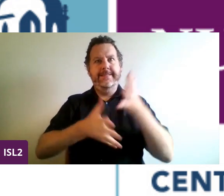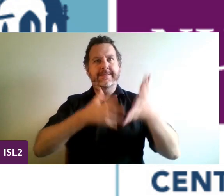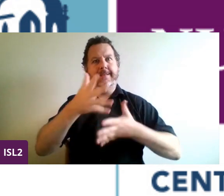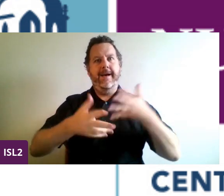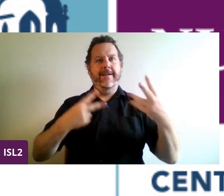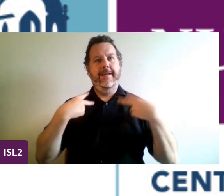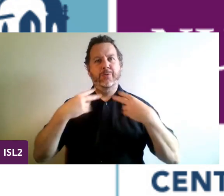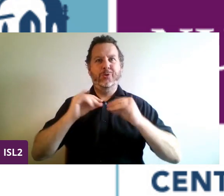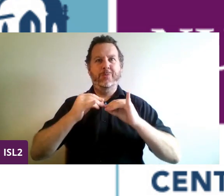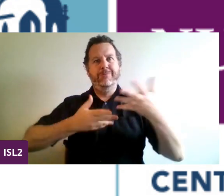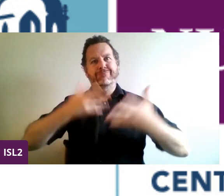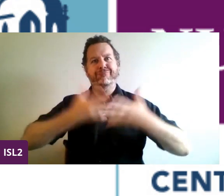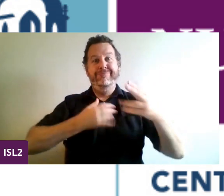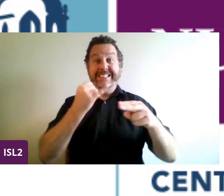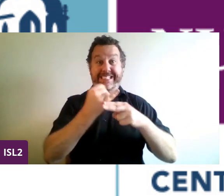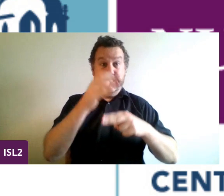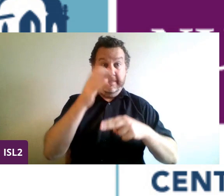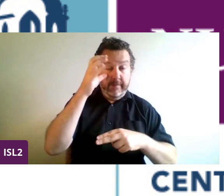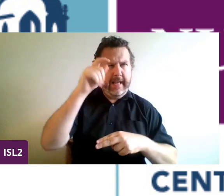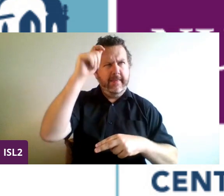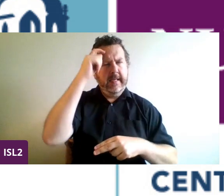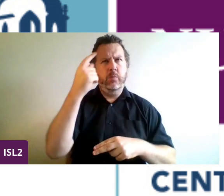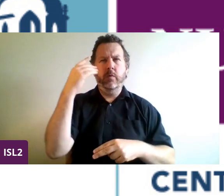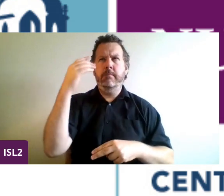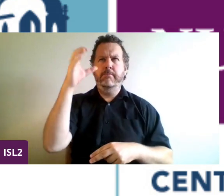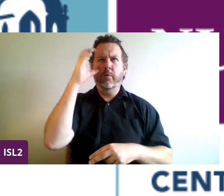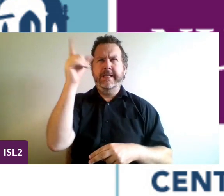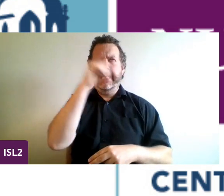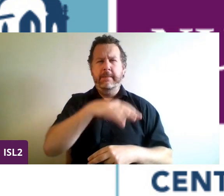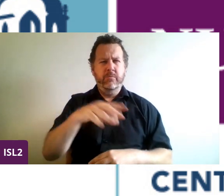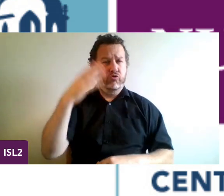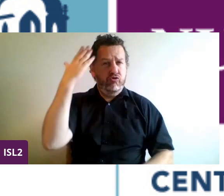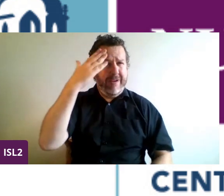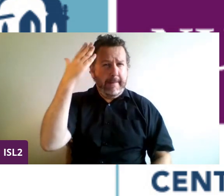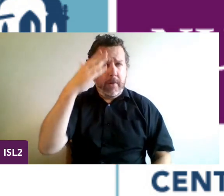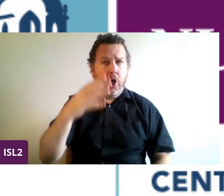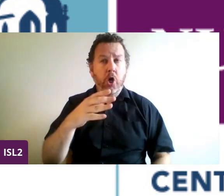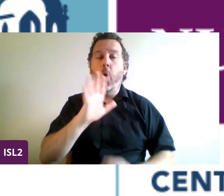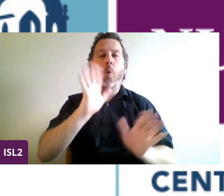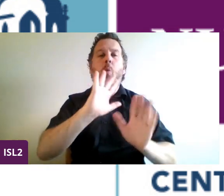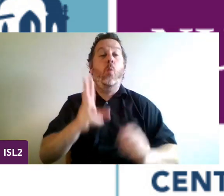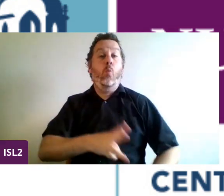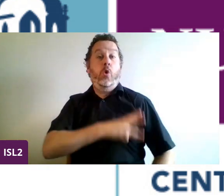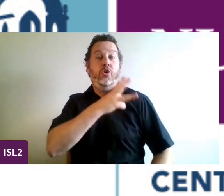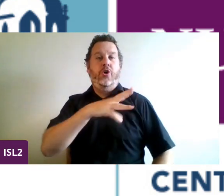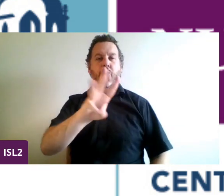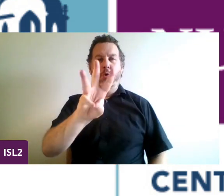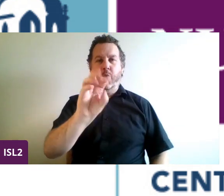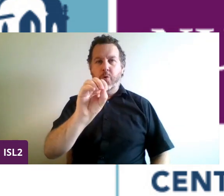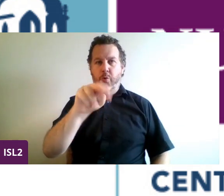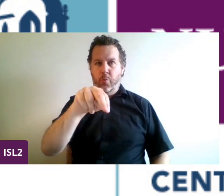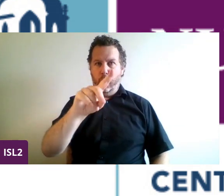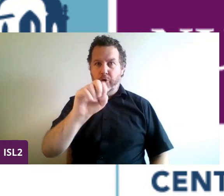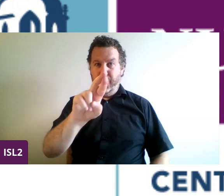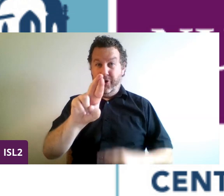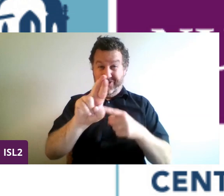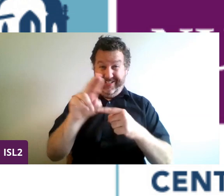One day, sorry. One day. It had gone to home video